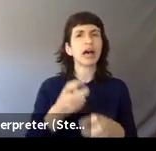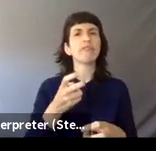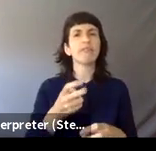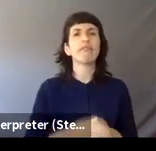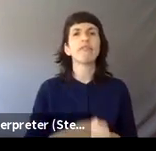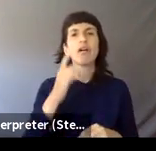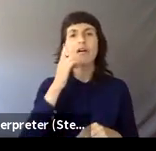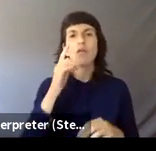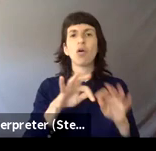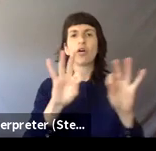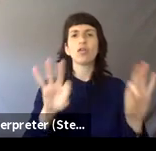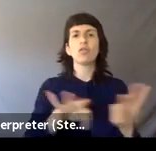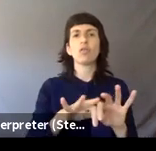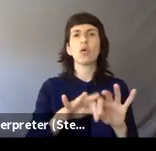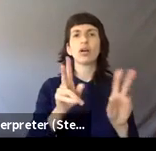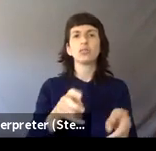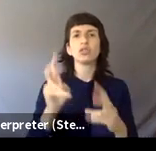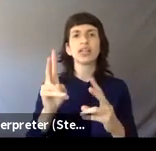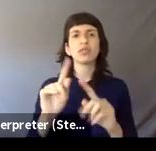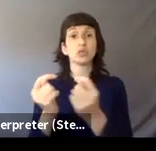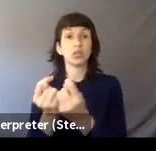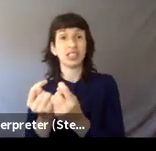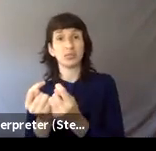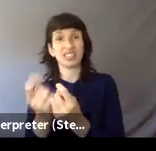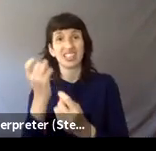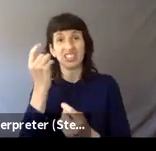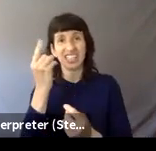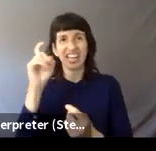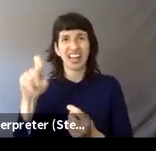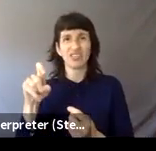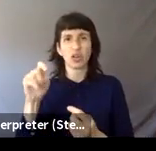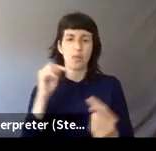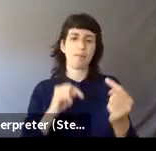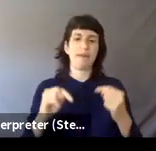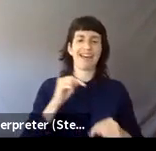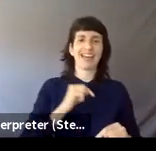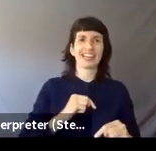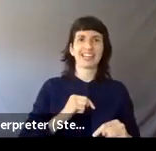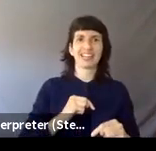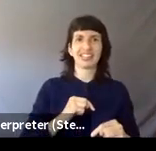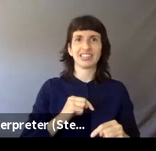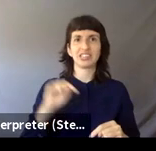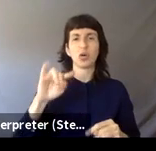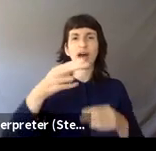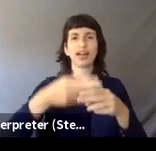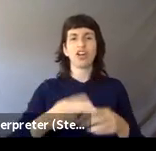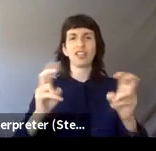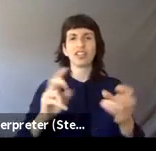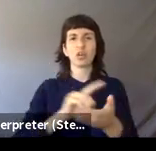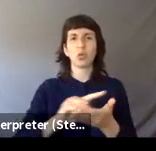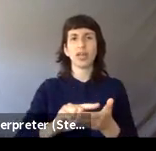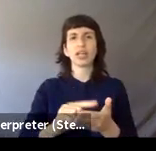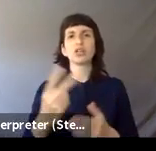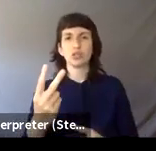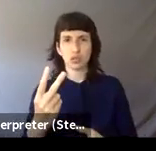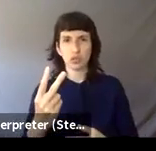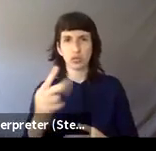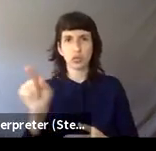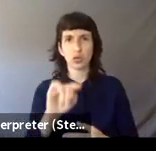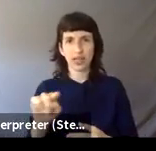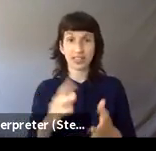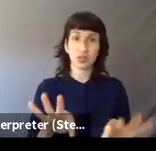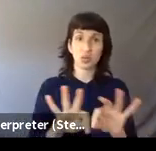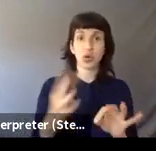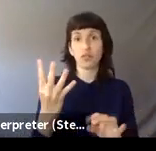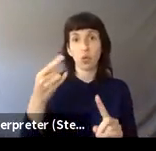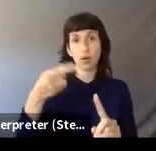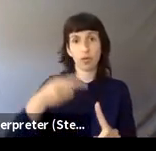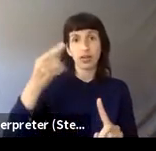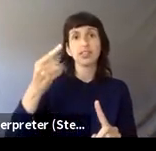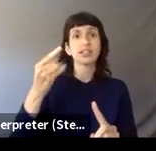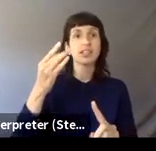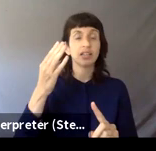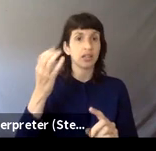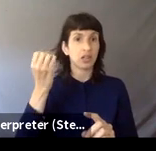This is where it's kind of tricky.